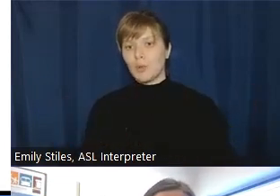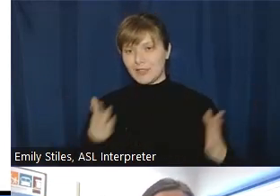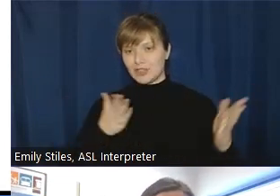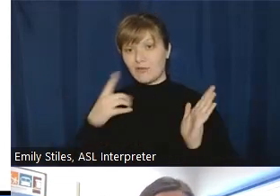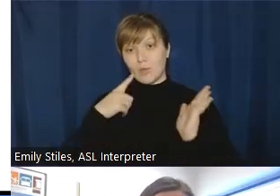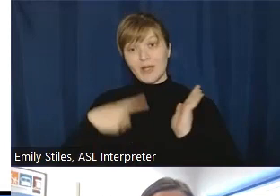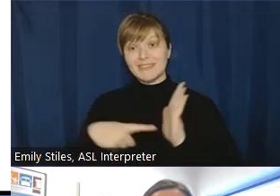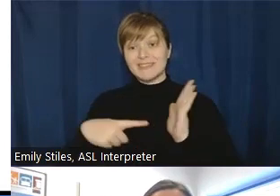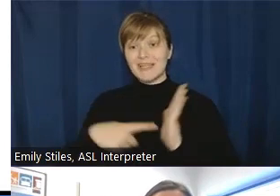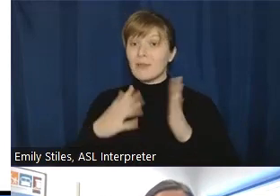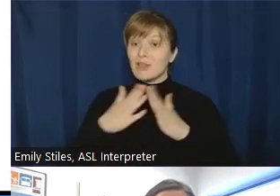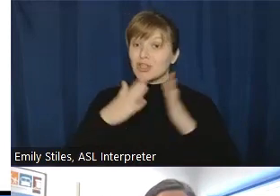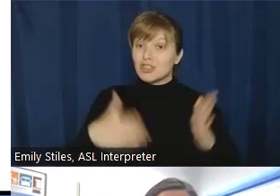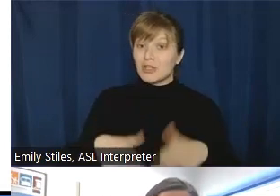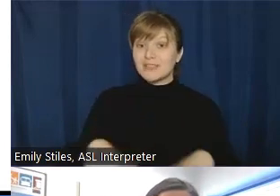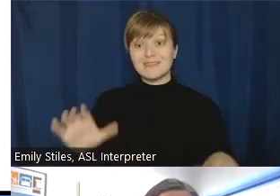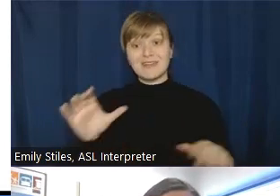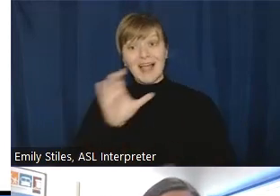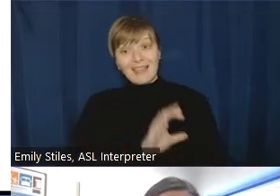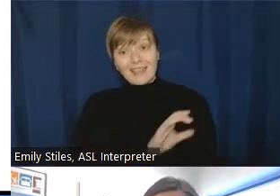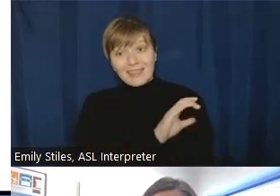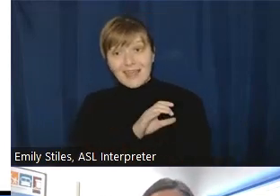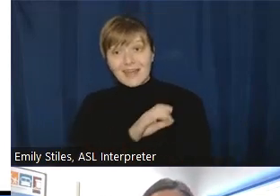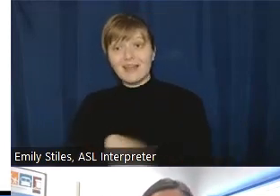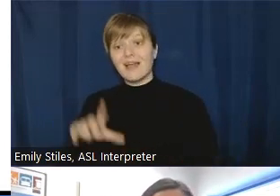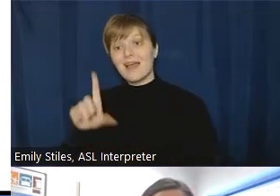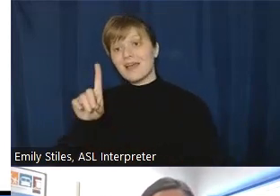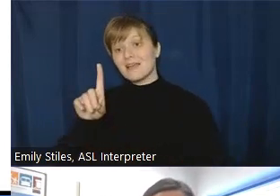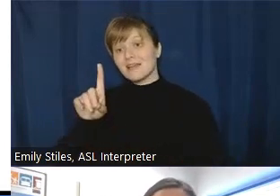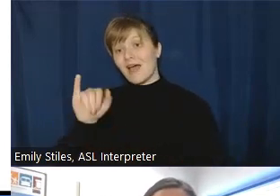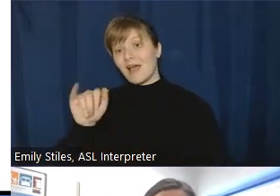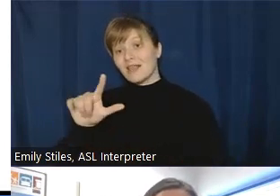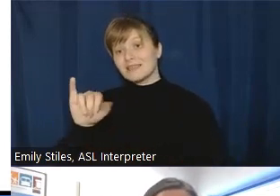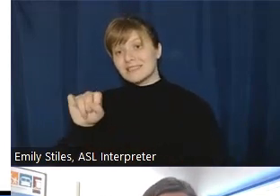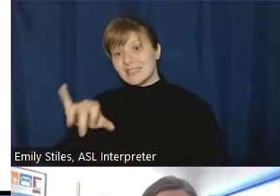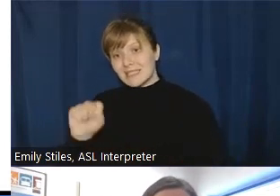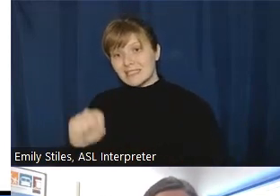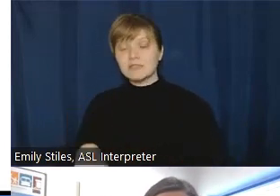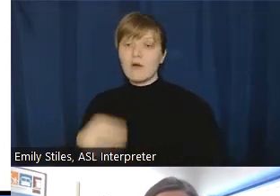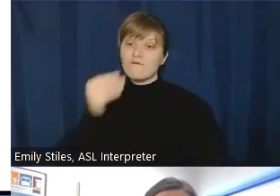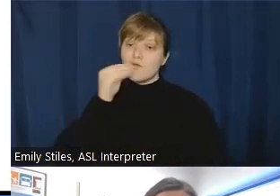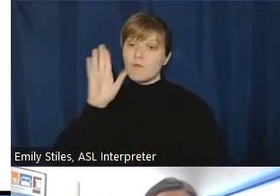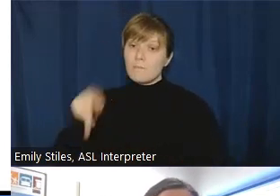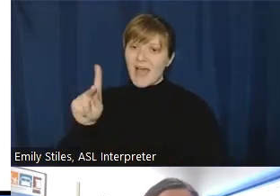clinics, there is a food bank as well. So, it’s really an area that needs mobility options but